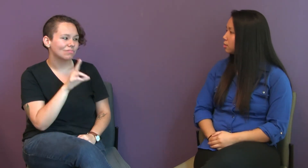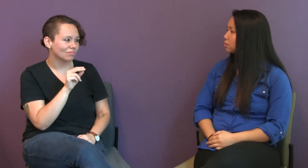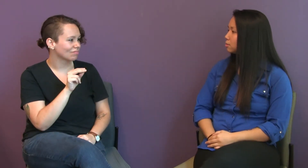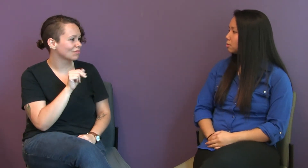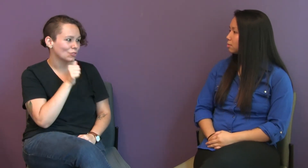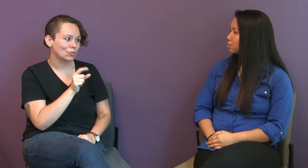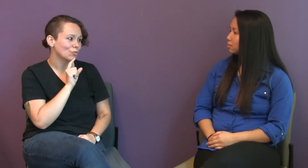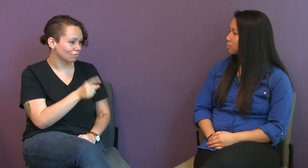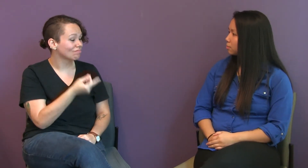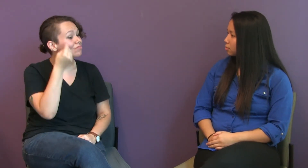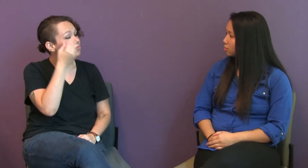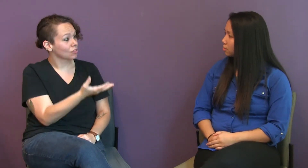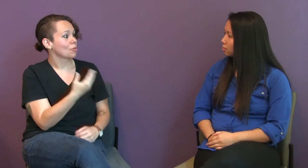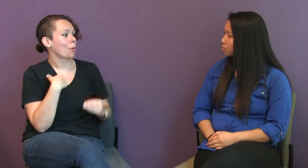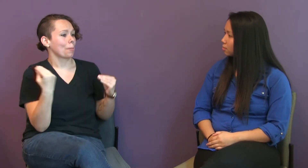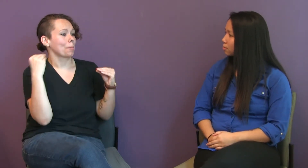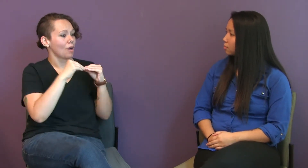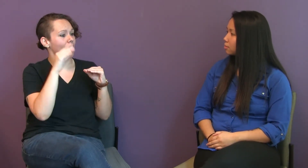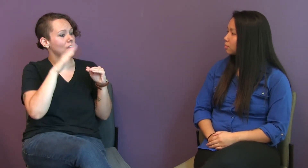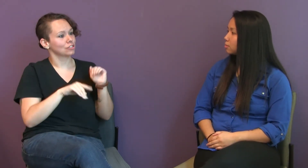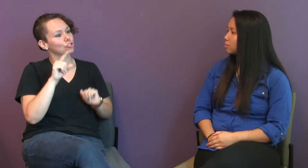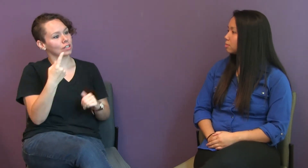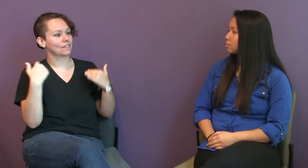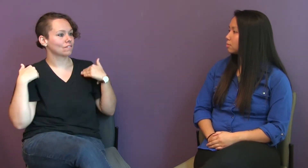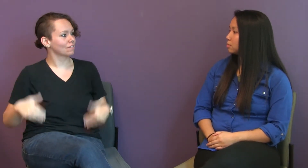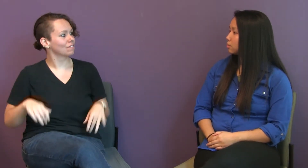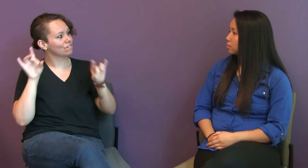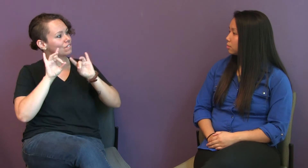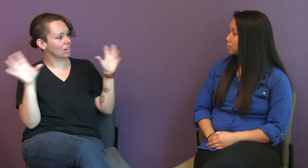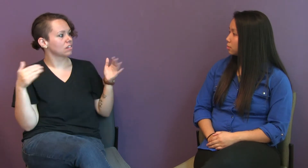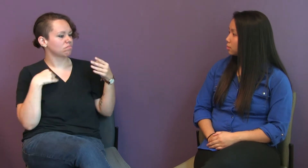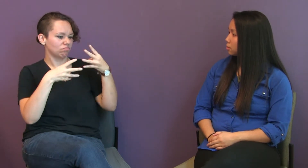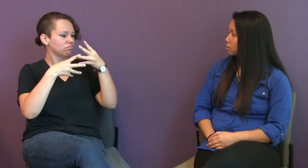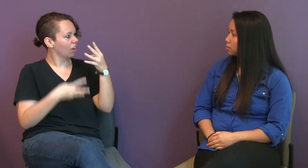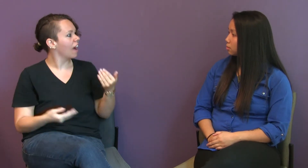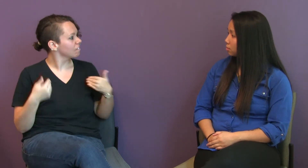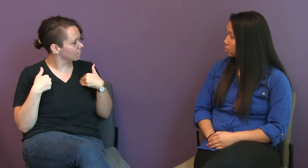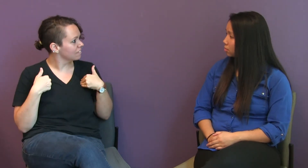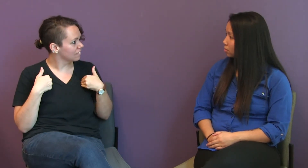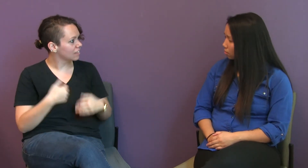No, that is not true. There are various types of abuse, not just physical.